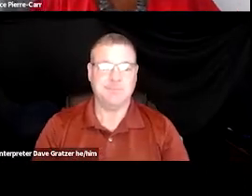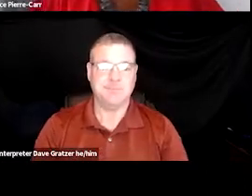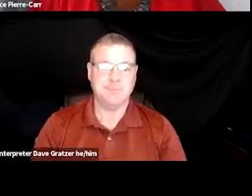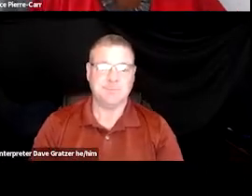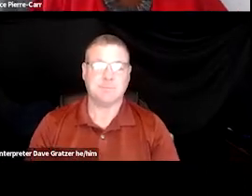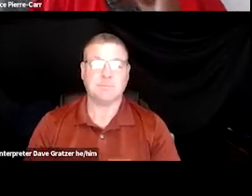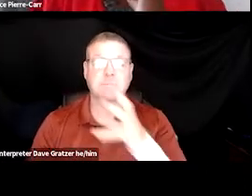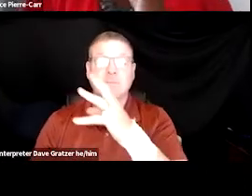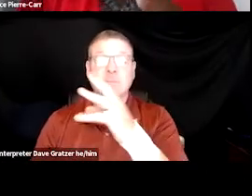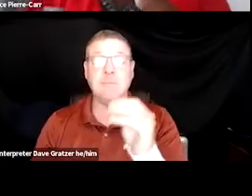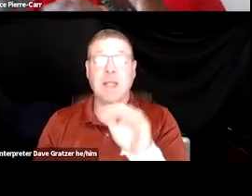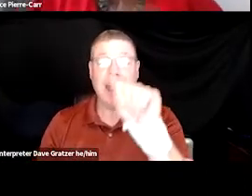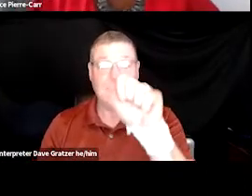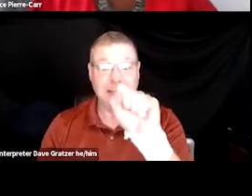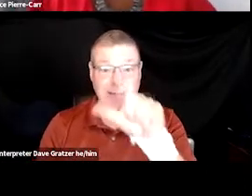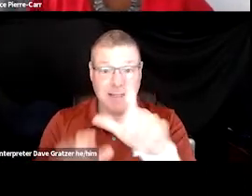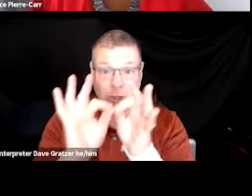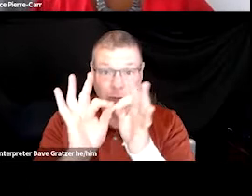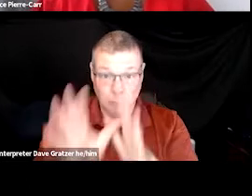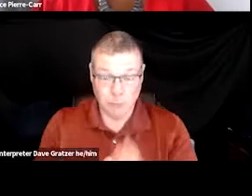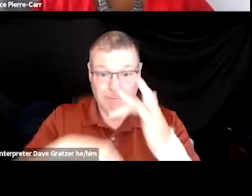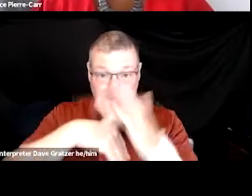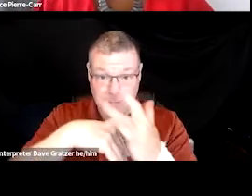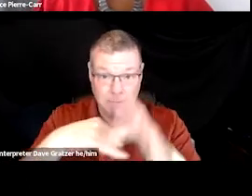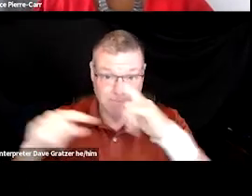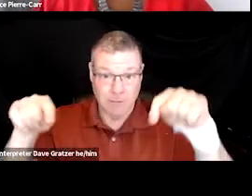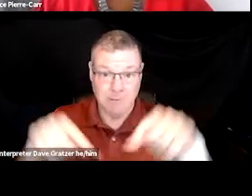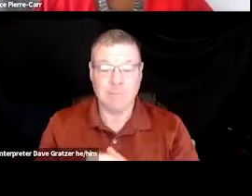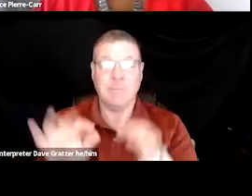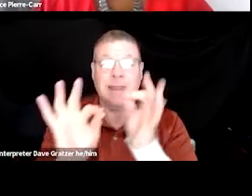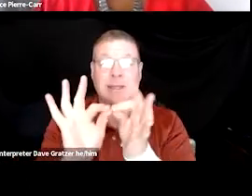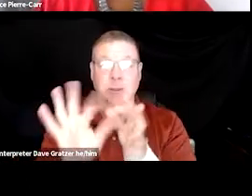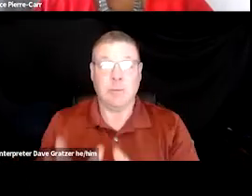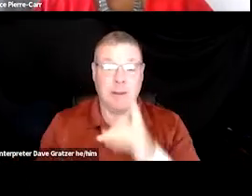There is also American Sign Language interpretation for this event. The interpreters for today